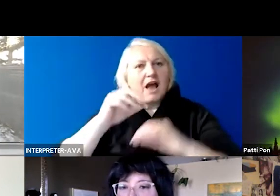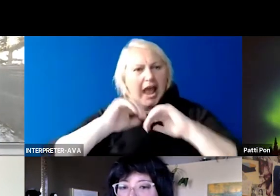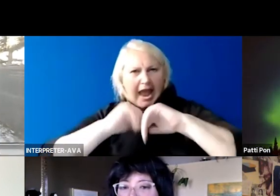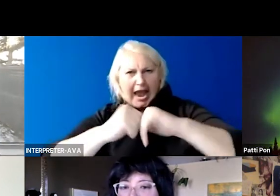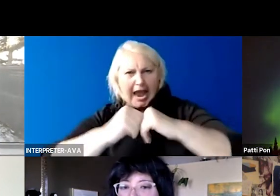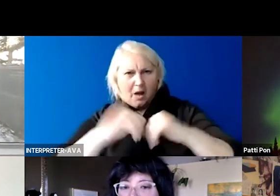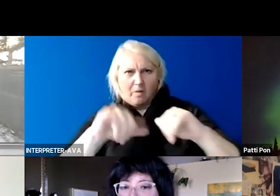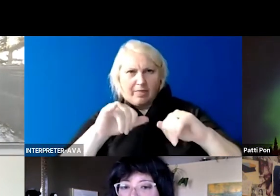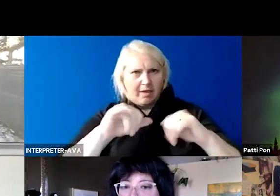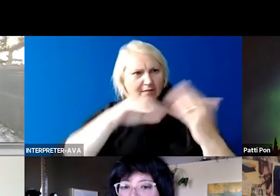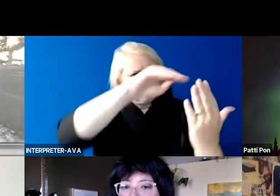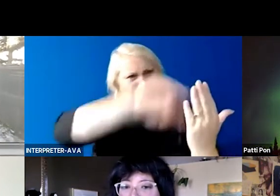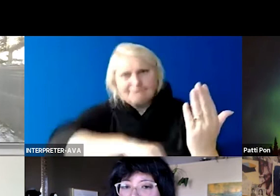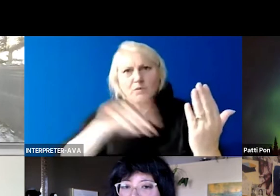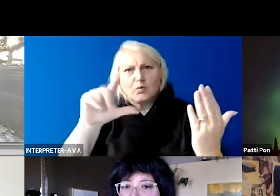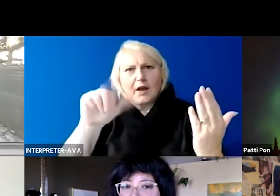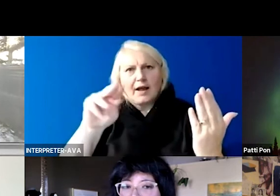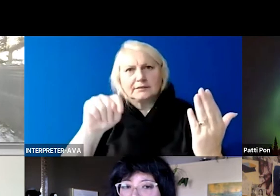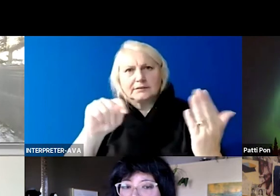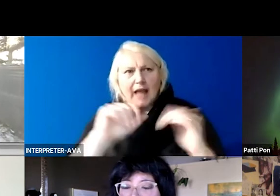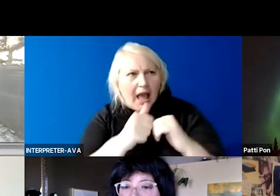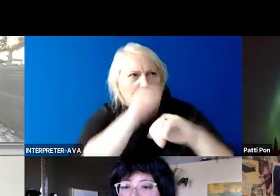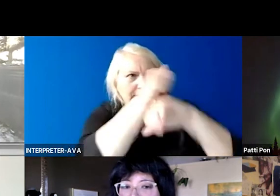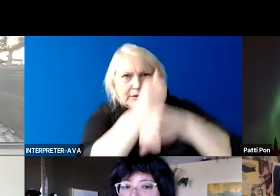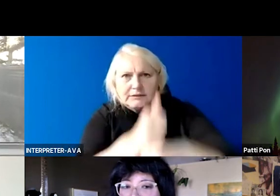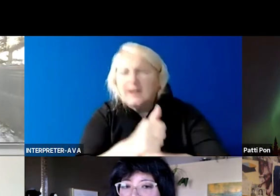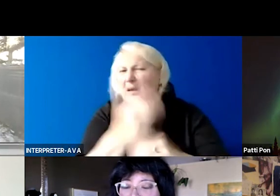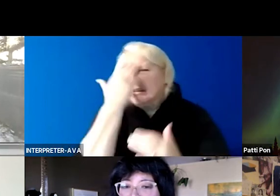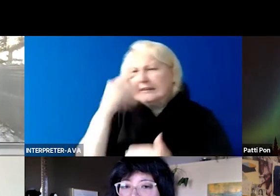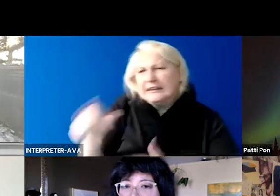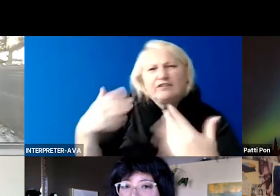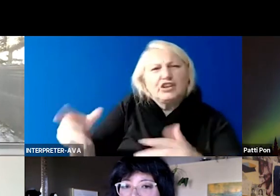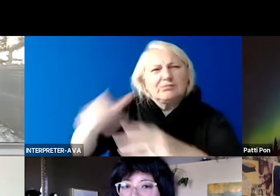with their experience around community organizing because I would say that a lot of us are are